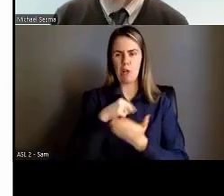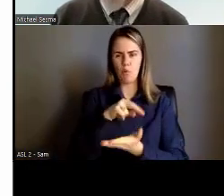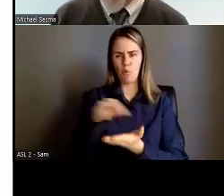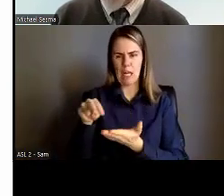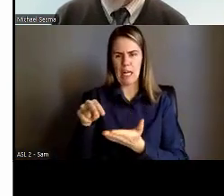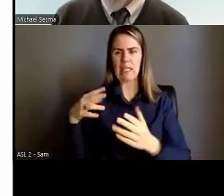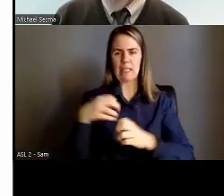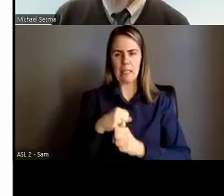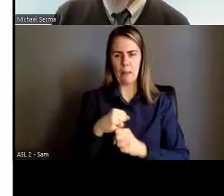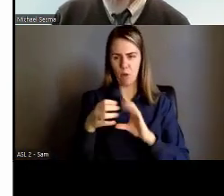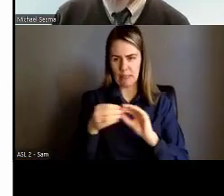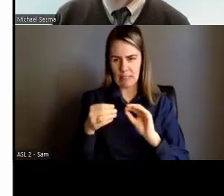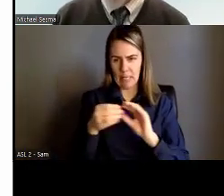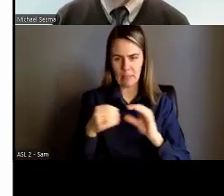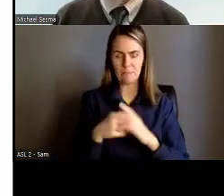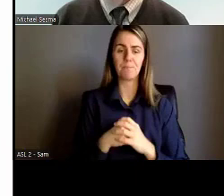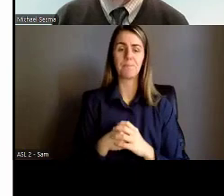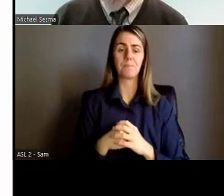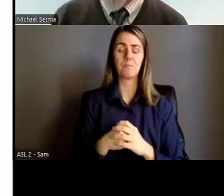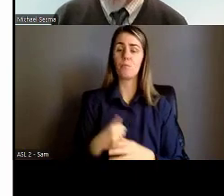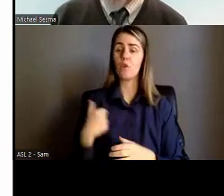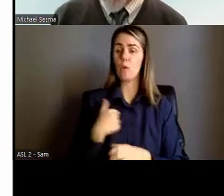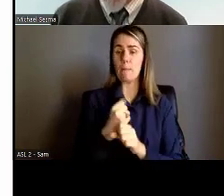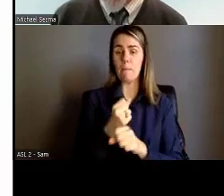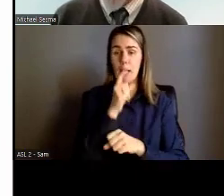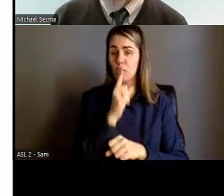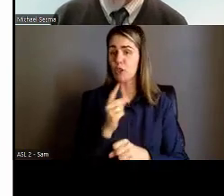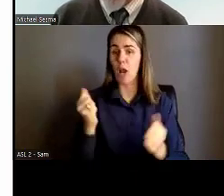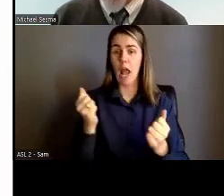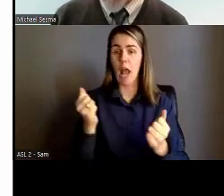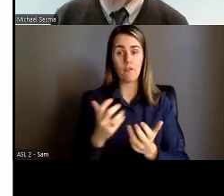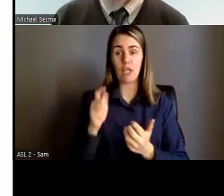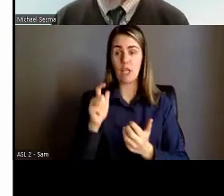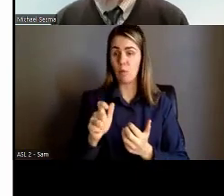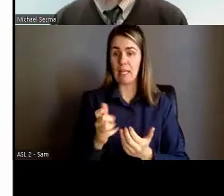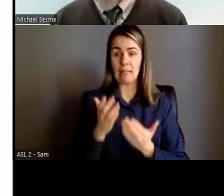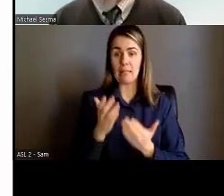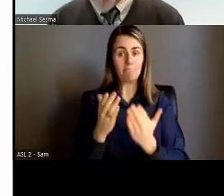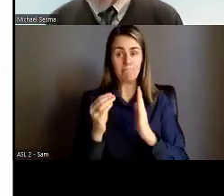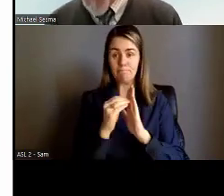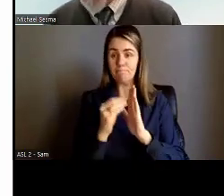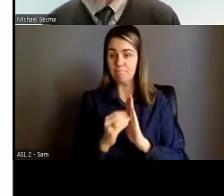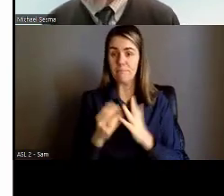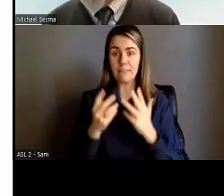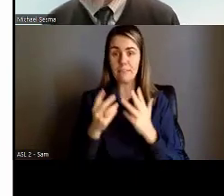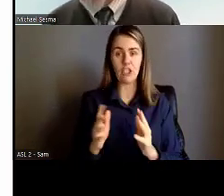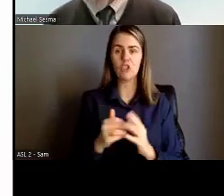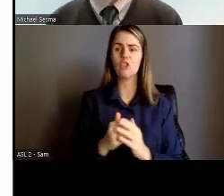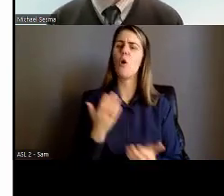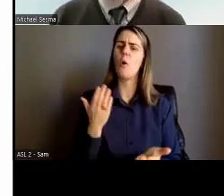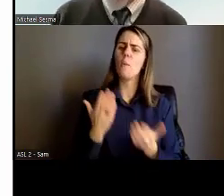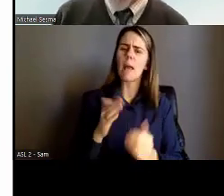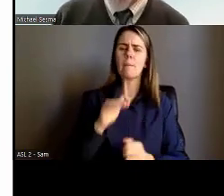We make sure that all of the pieces that we need are there, so you may get an e-mail that asks for just-in-time information.